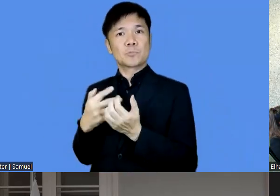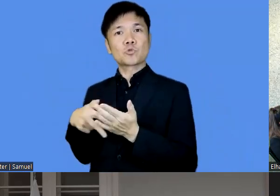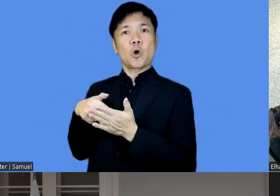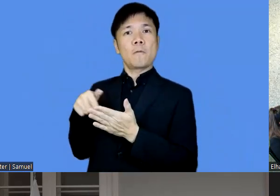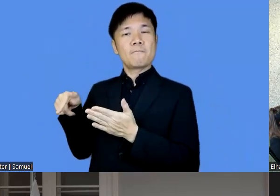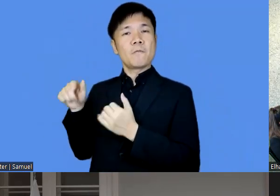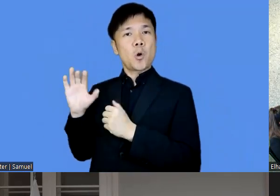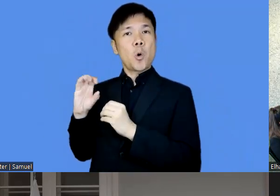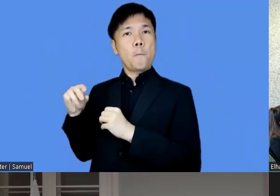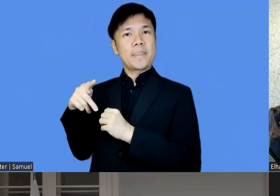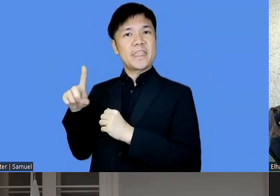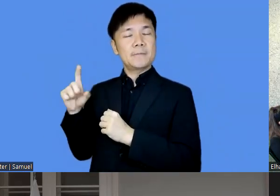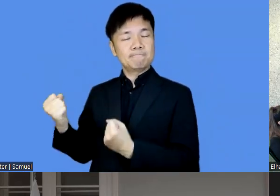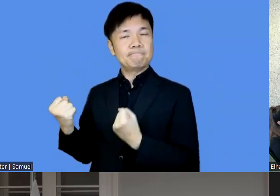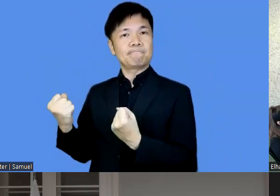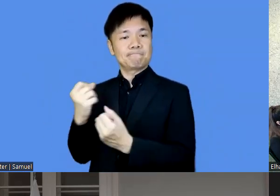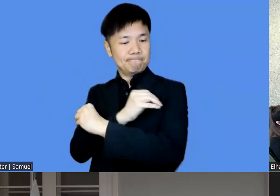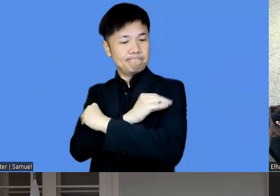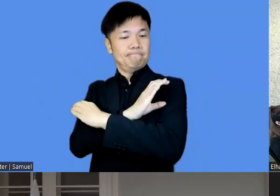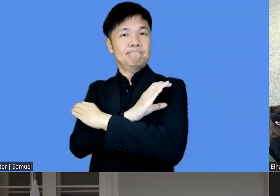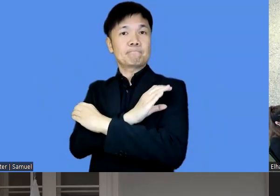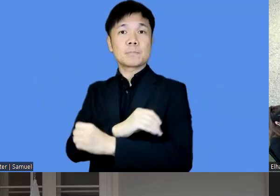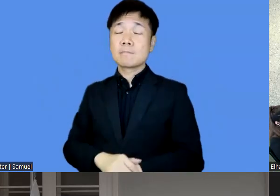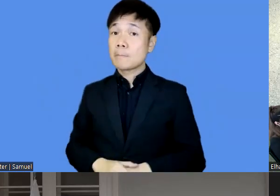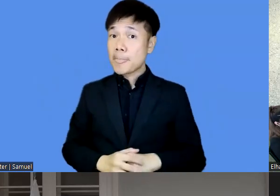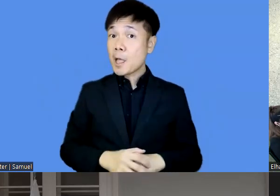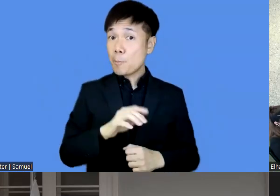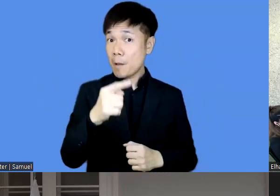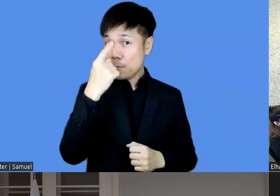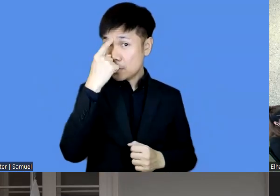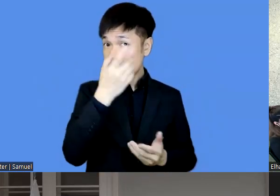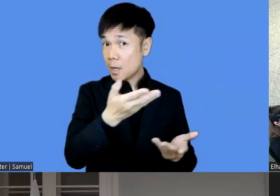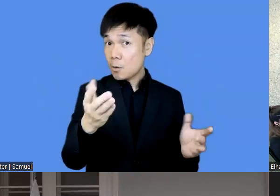It would be great if states could look into the possibility to organise more of these